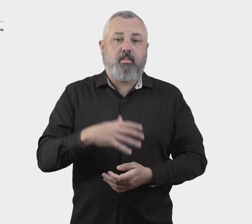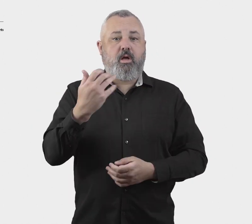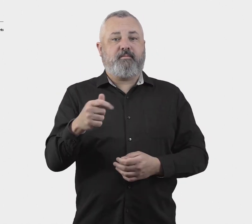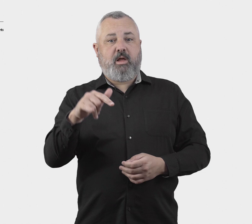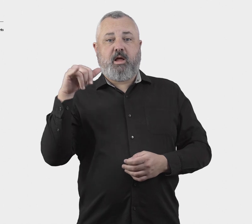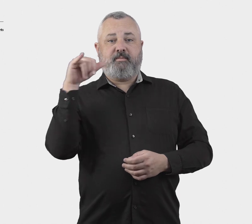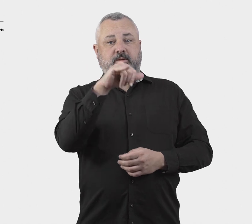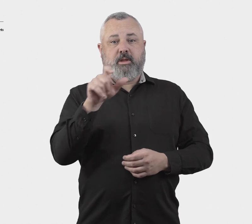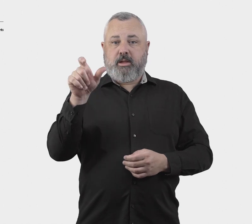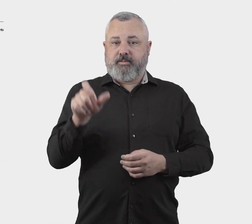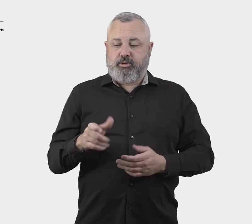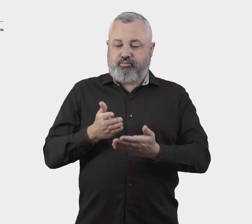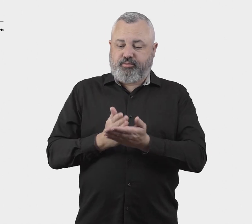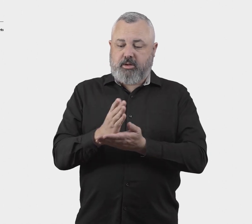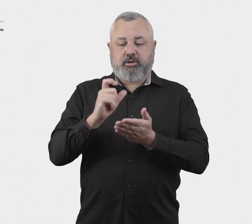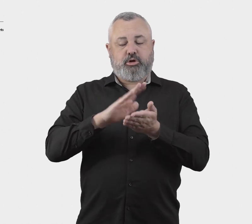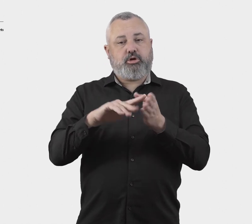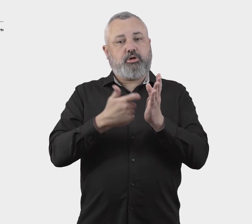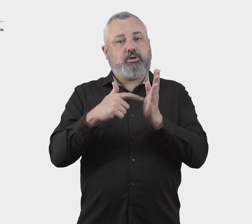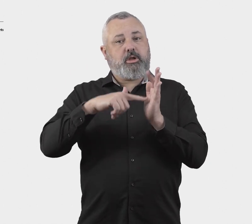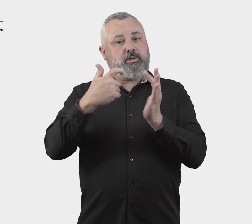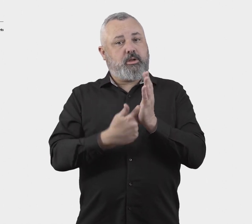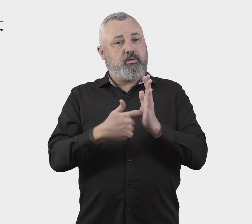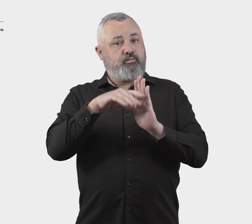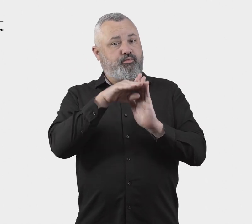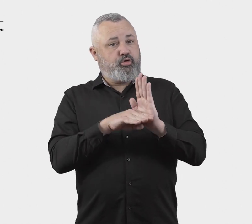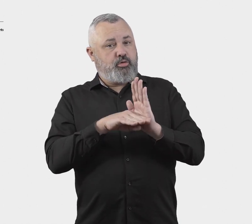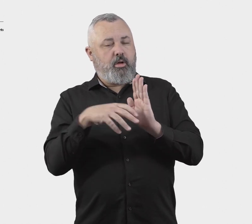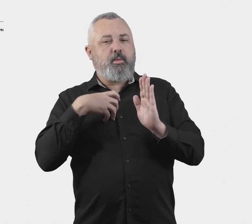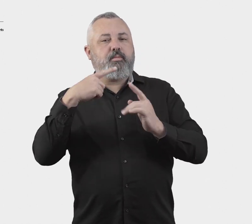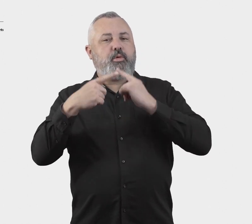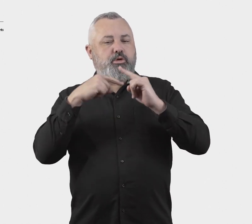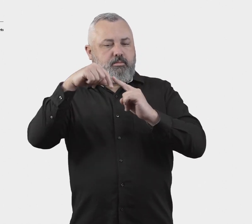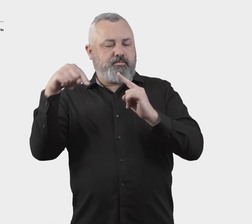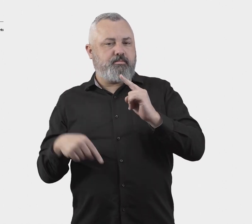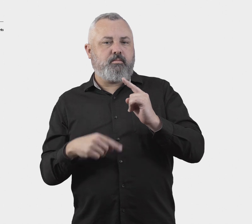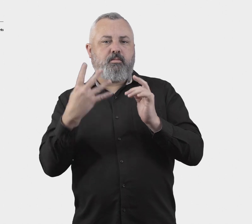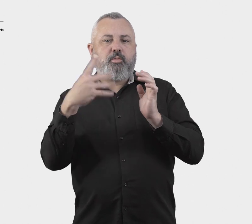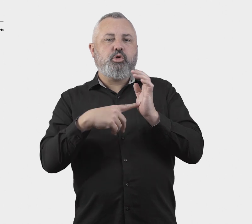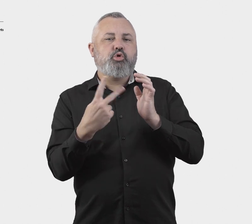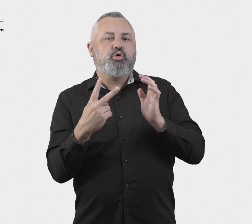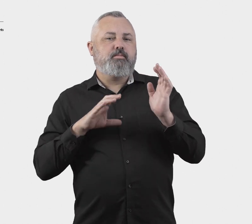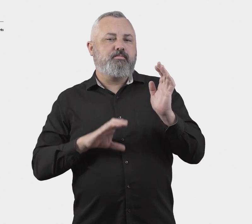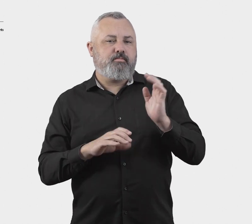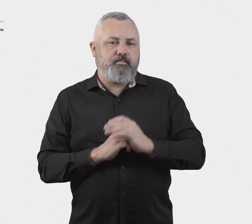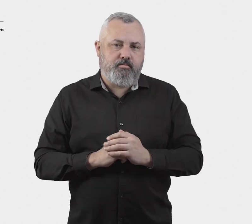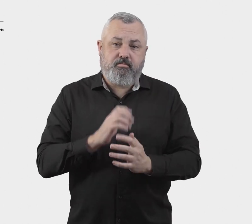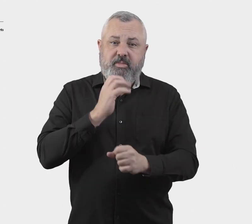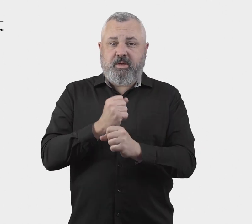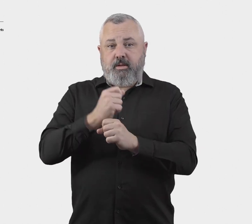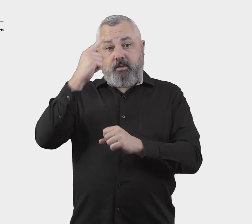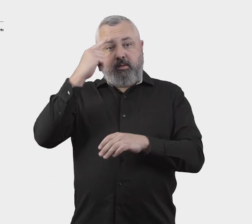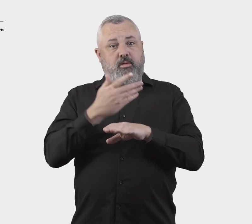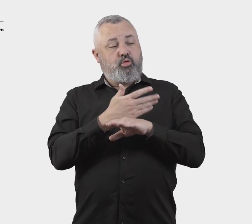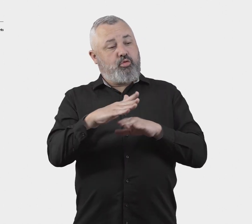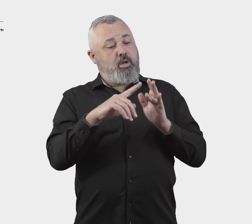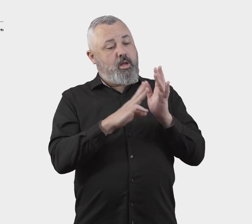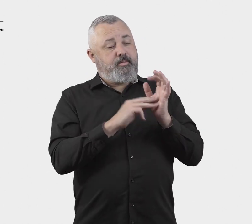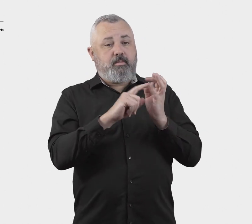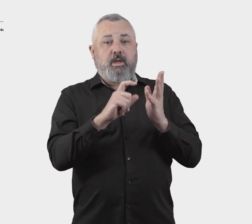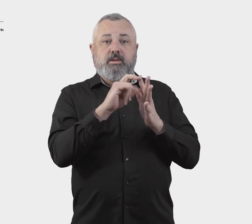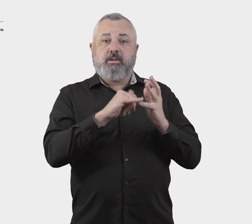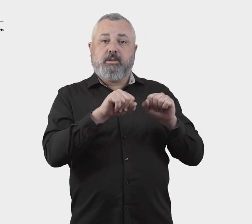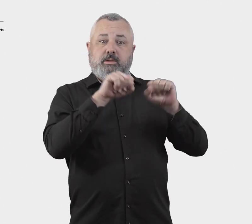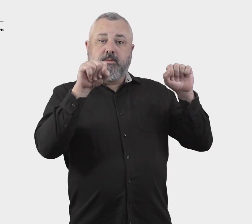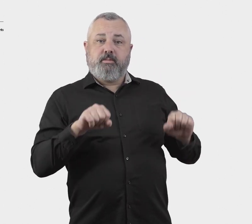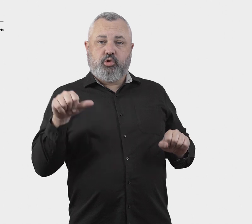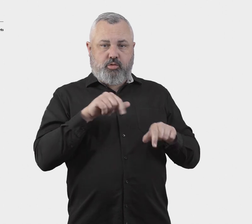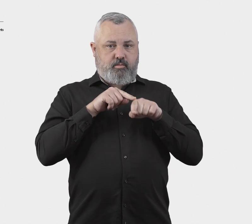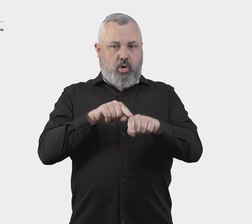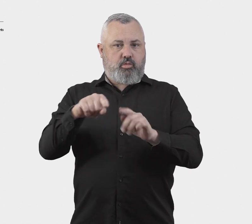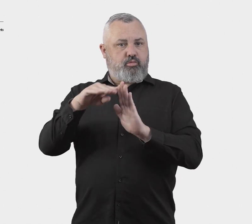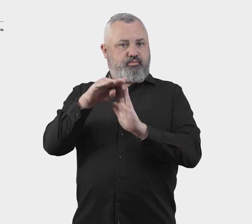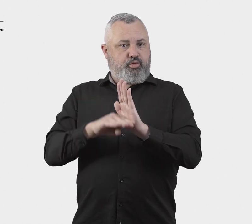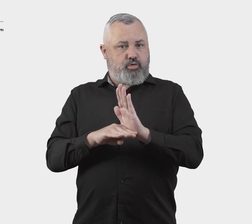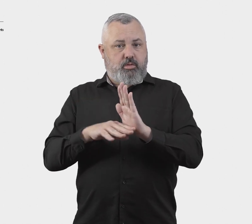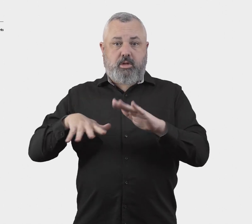The government considers it appropriate that the Aviation Industry Ombuds Scheme be authorised to